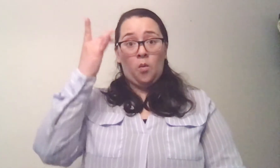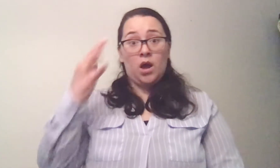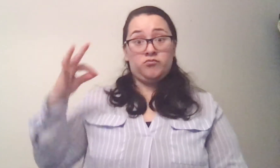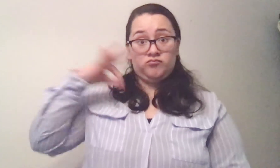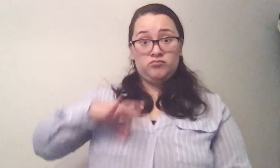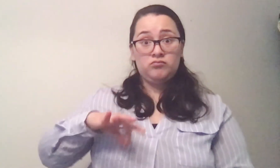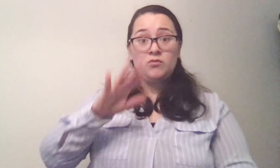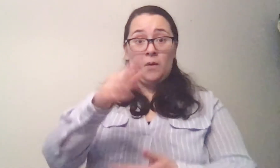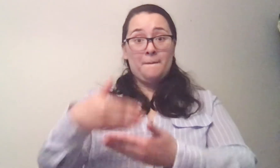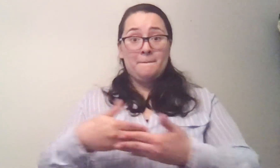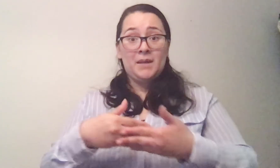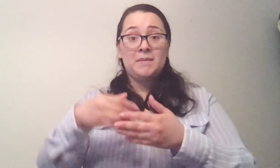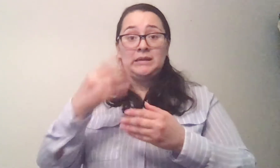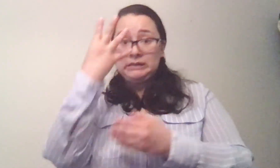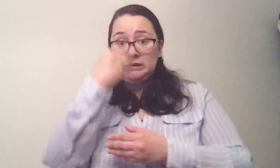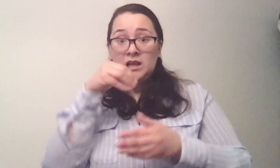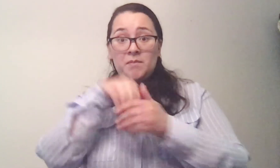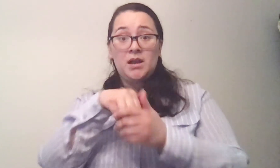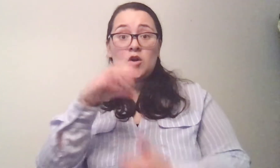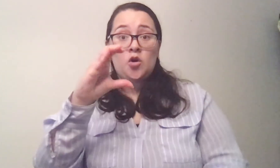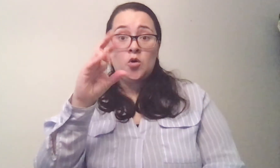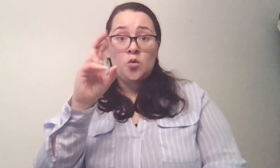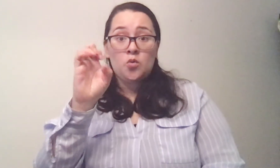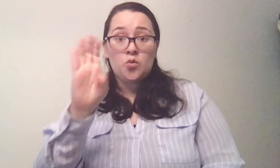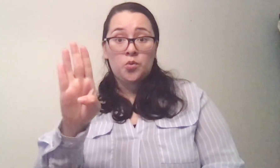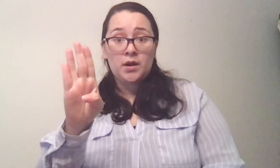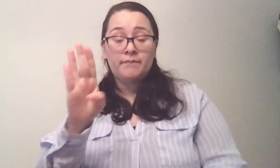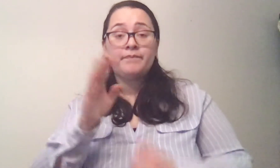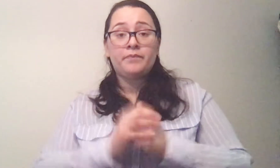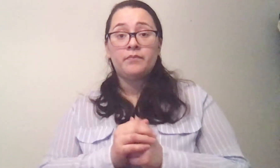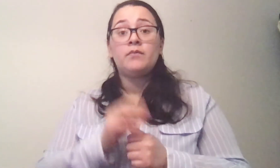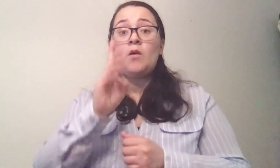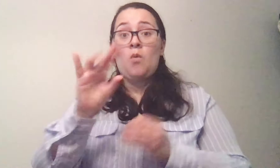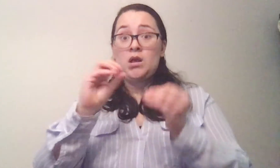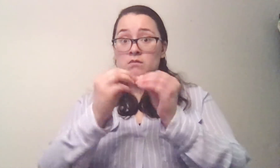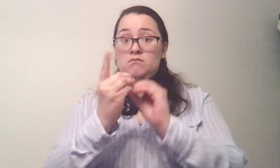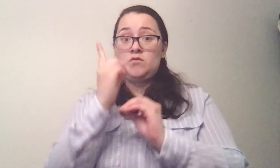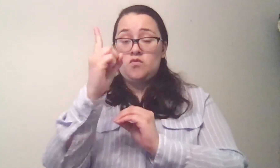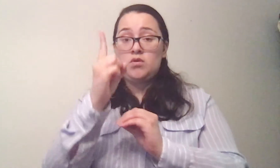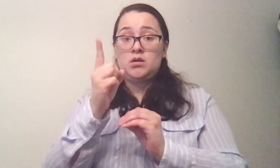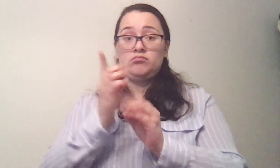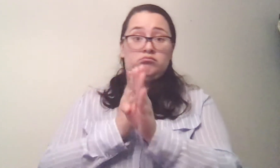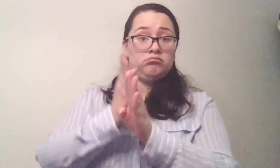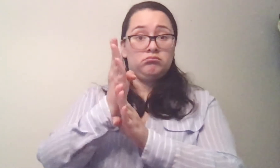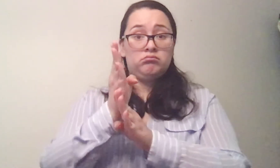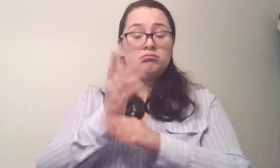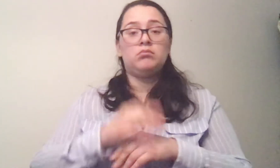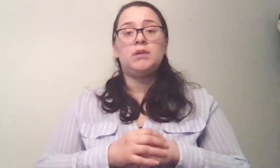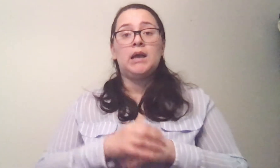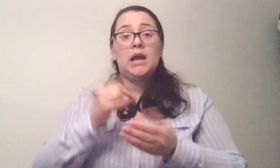Why would it benefit your baby to sleep in a crib? Well, number one,